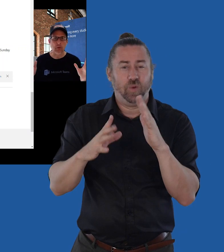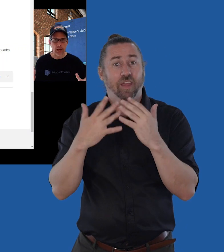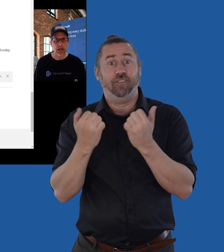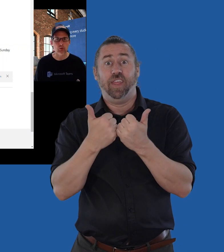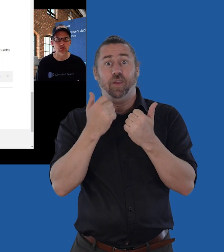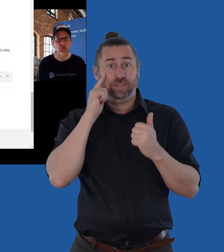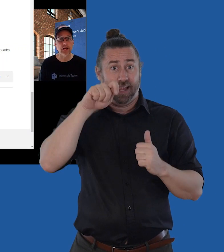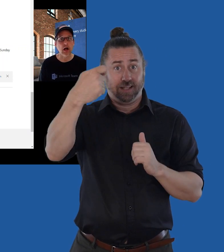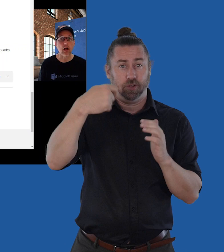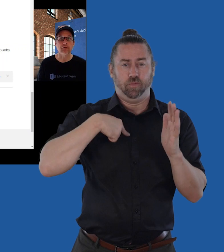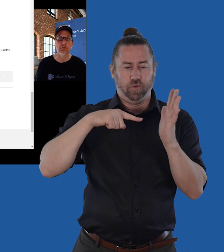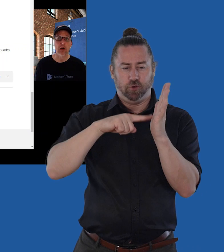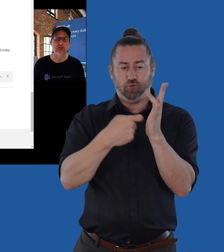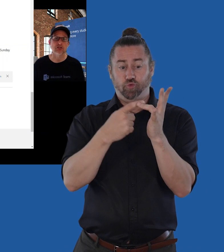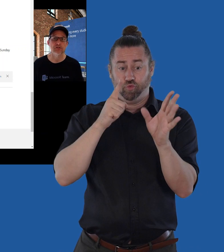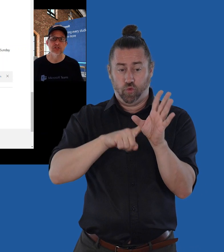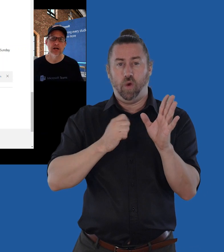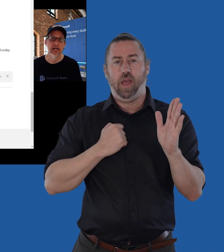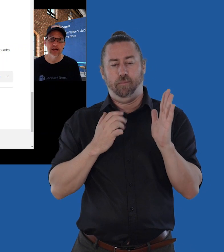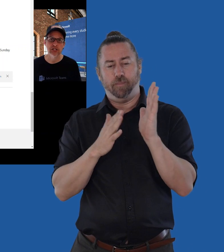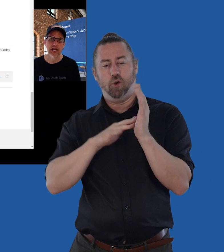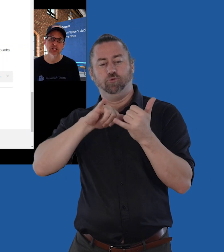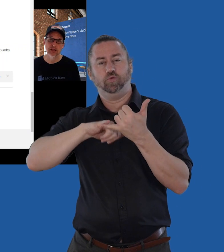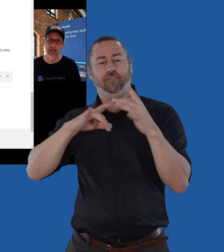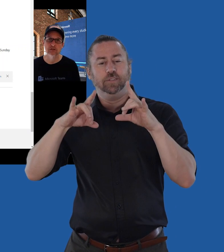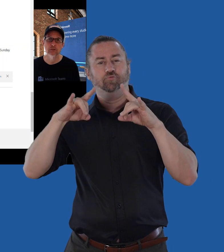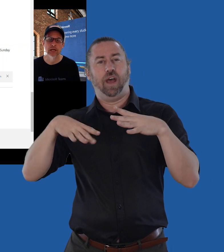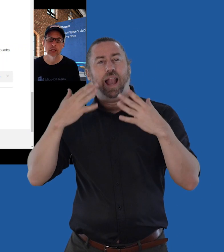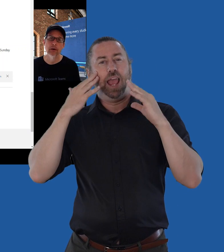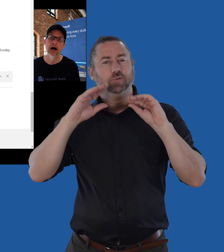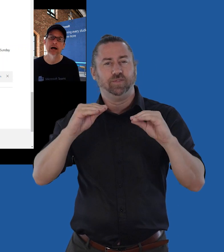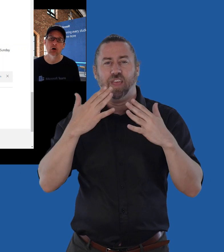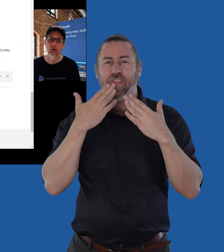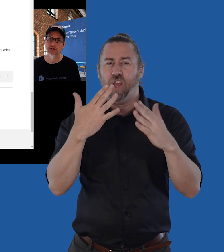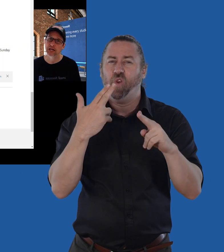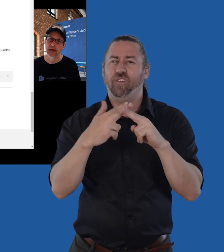My name is Troy, I'm from Microsoft Australia Education, and thanks for being a part of today.